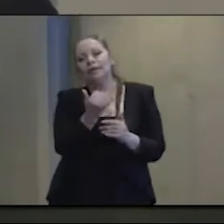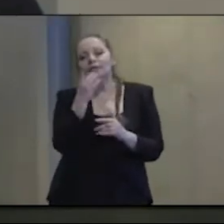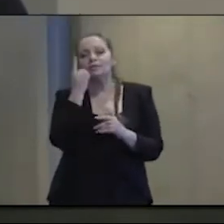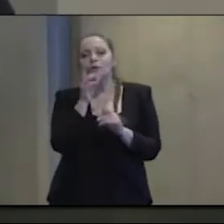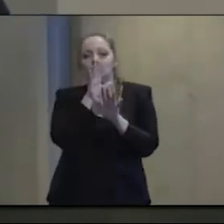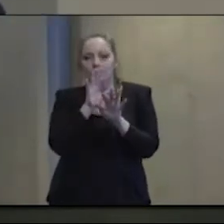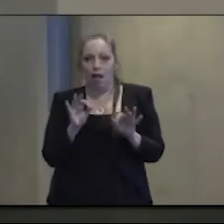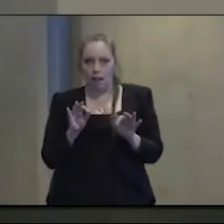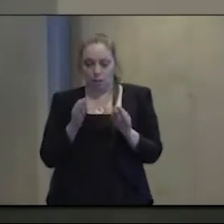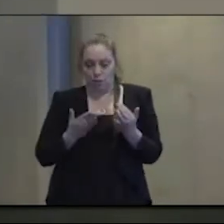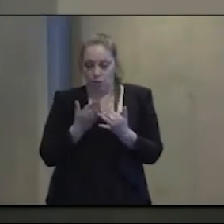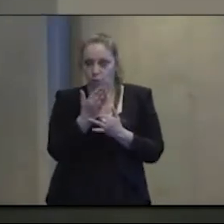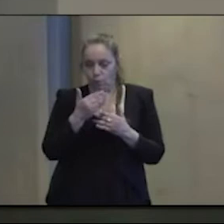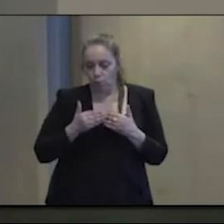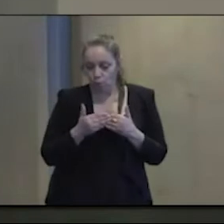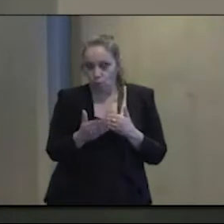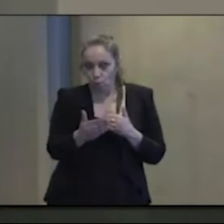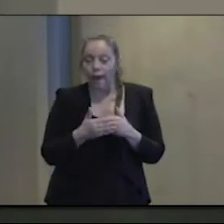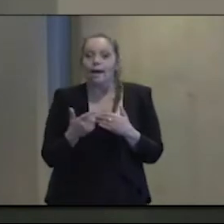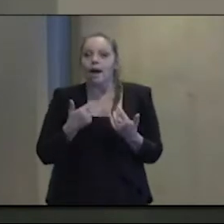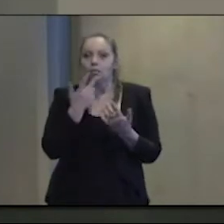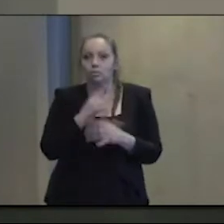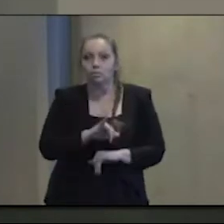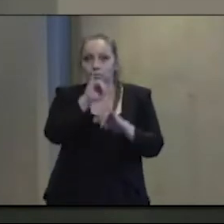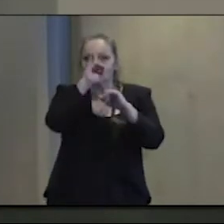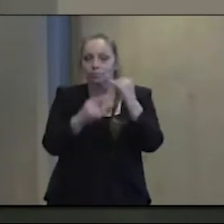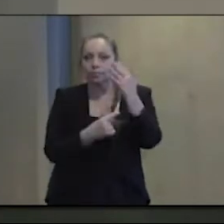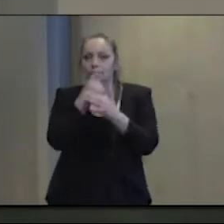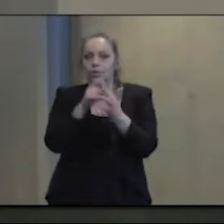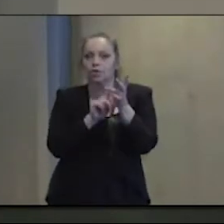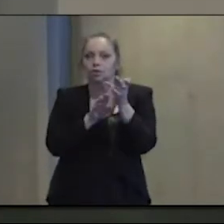the duration of the event and if there's an emergency, the tones will go off and follow the